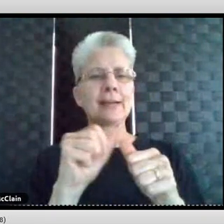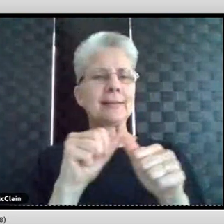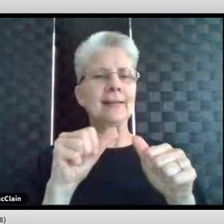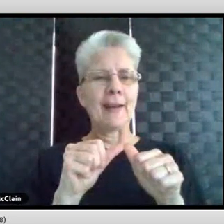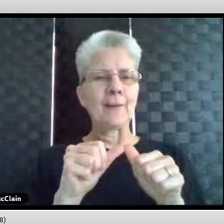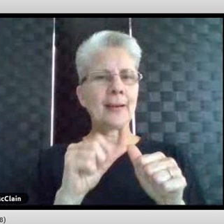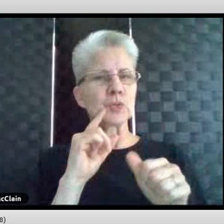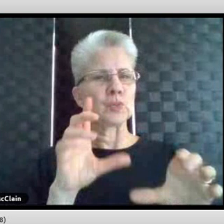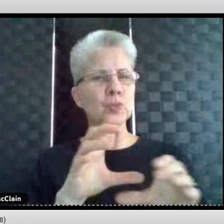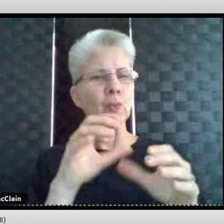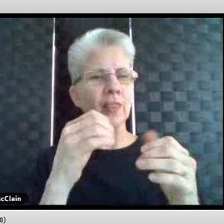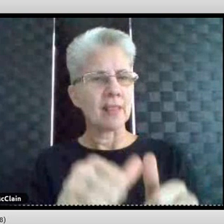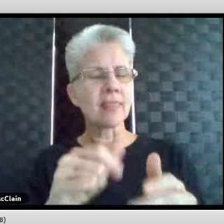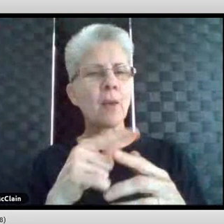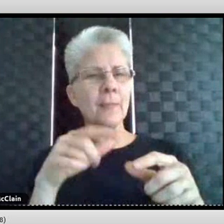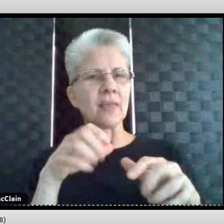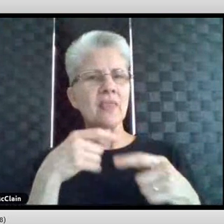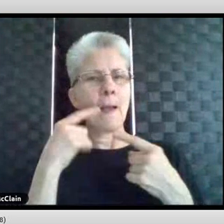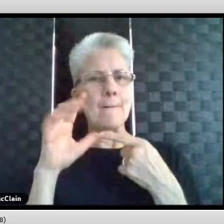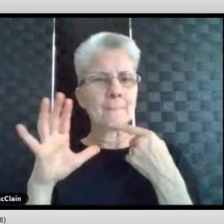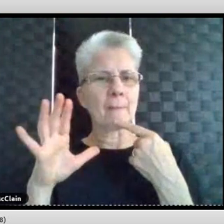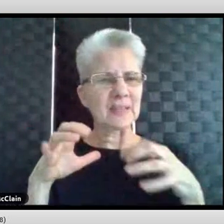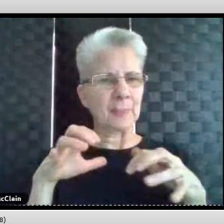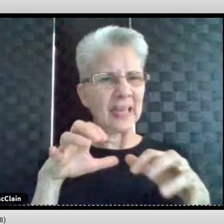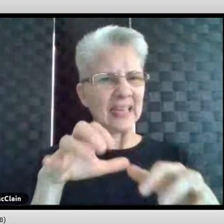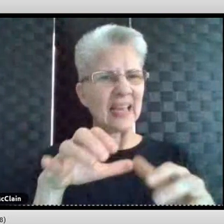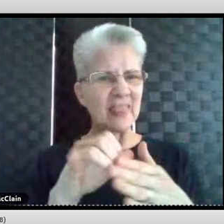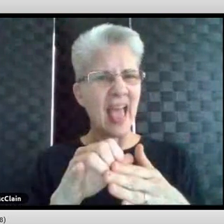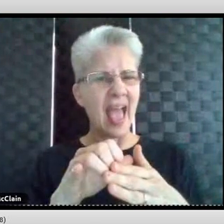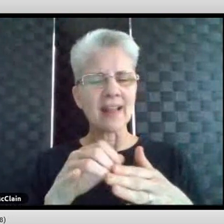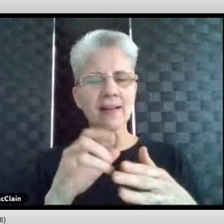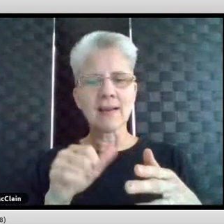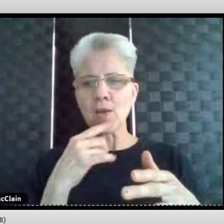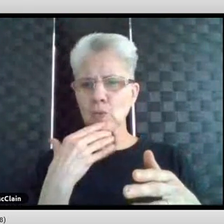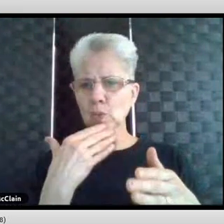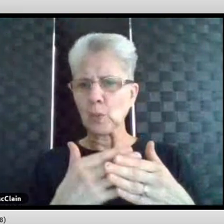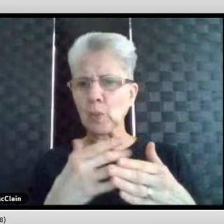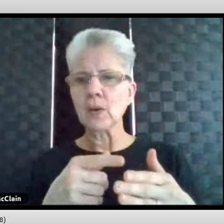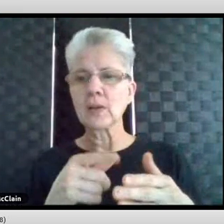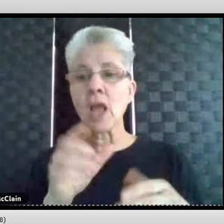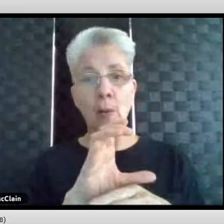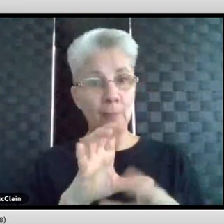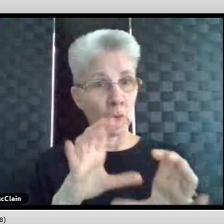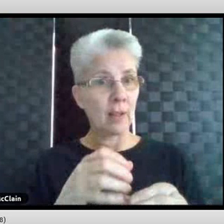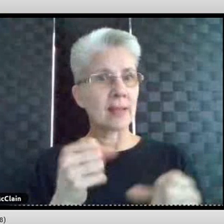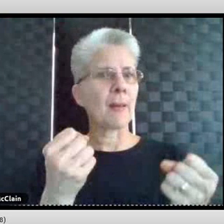isn't it, which would be the public speaking. Yes, exactly. I'm trying to -- You guys are so good. "Computer classes," many, many kinds,